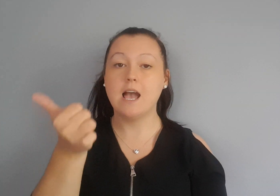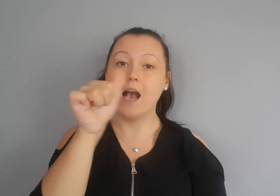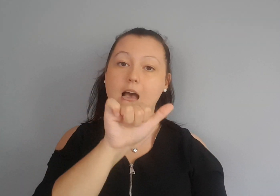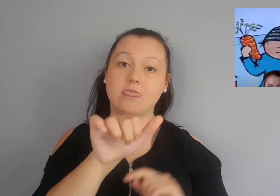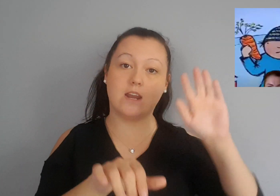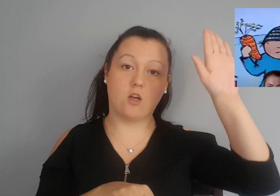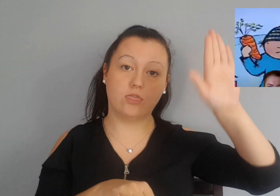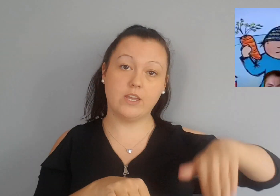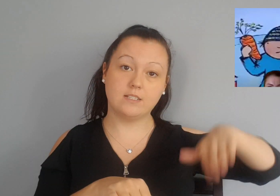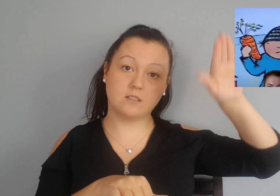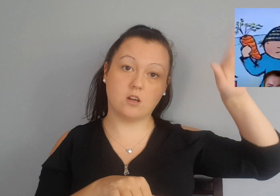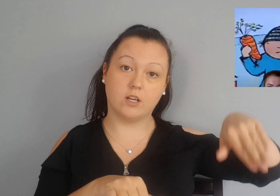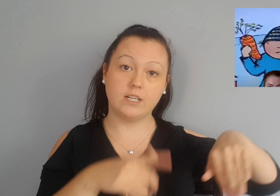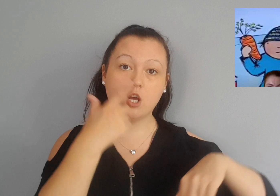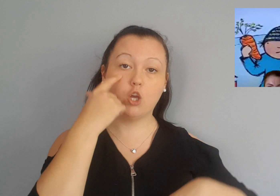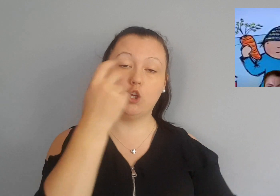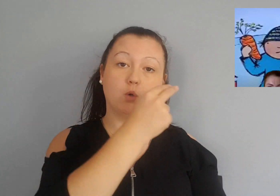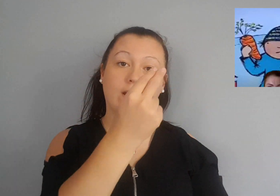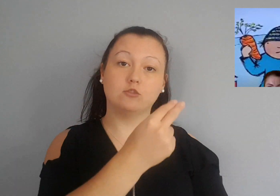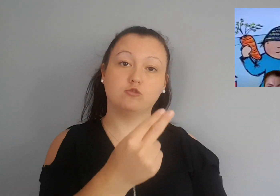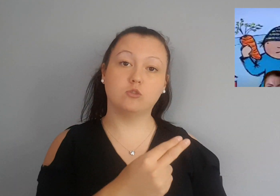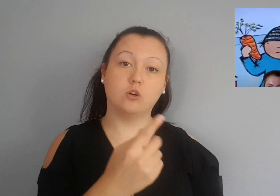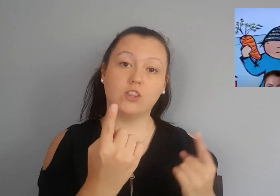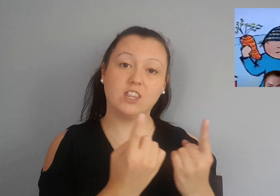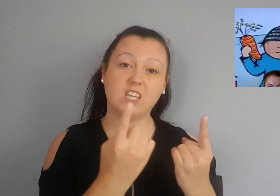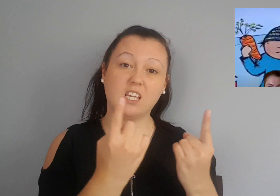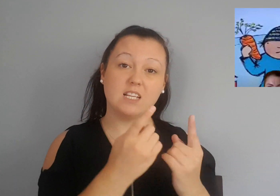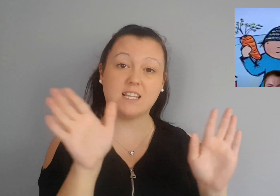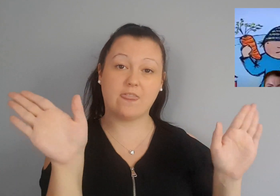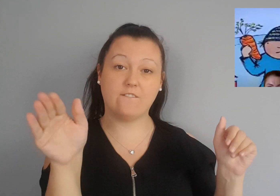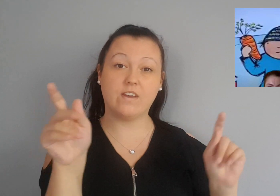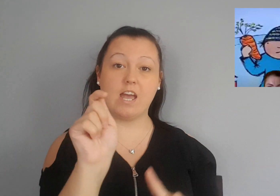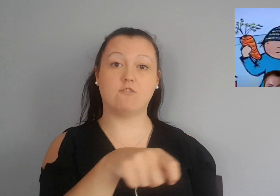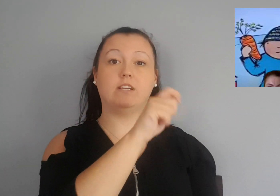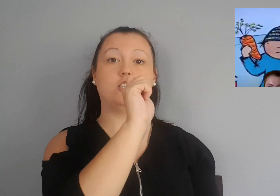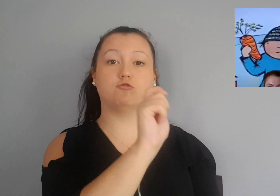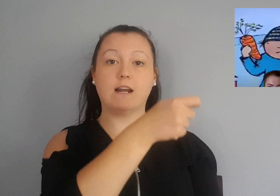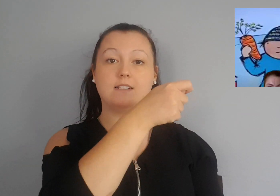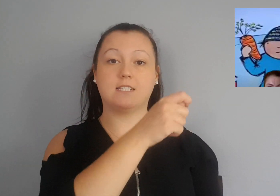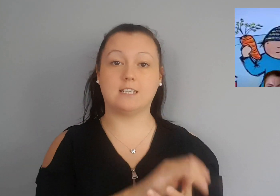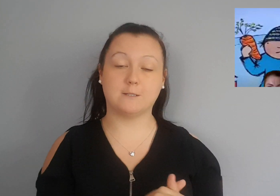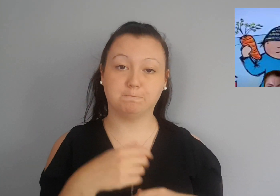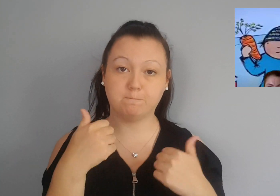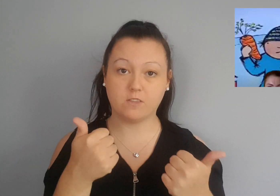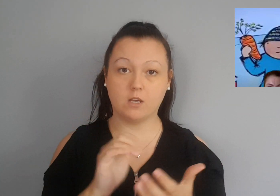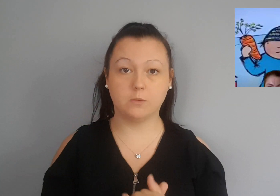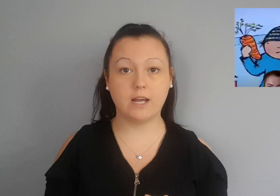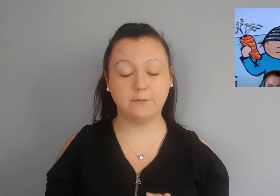And then on this side you draw the things that the fairy granted. Ok.